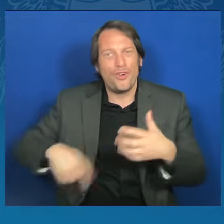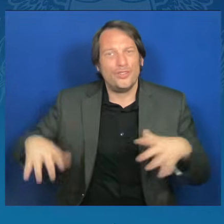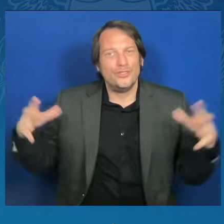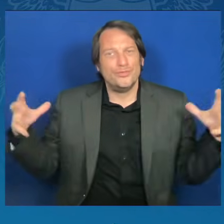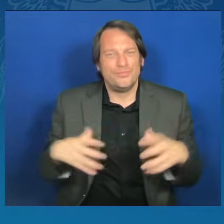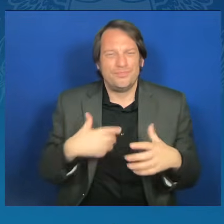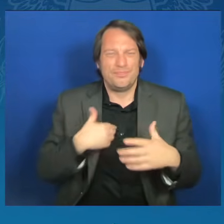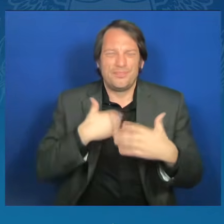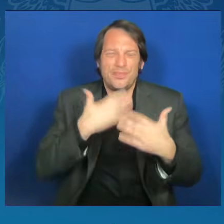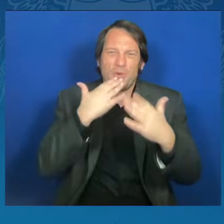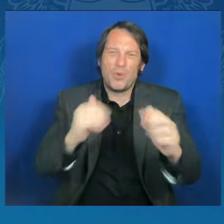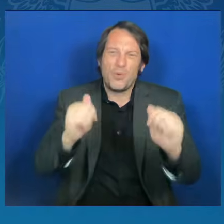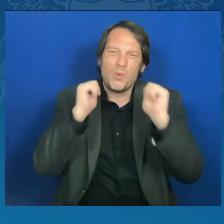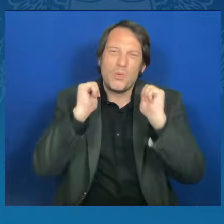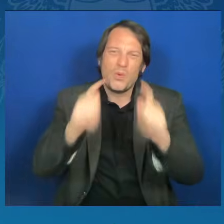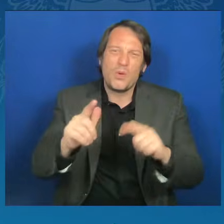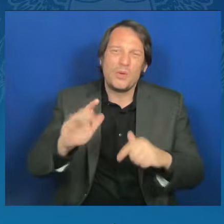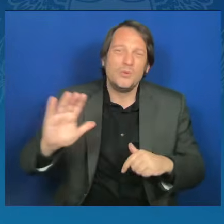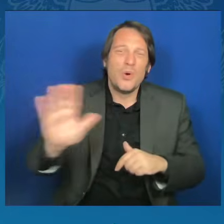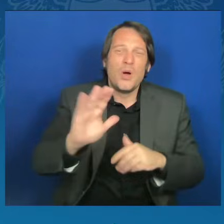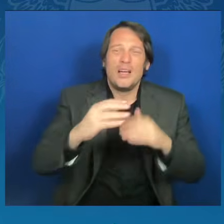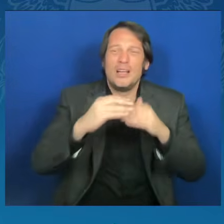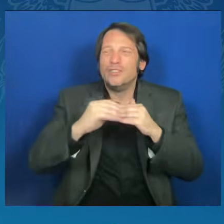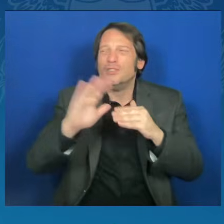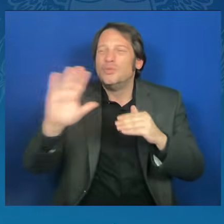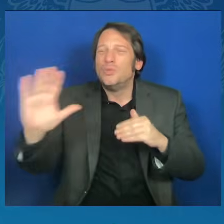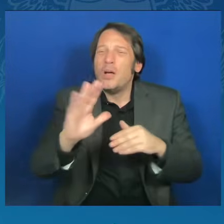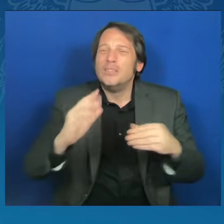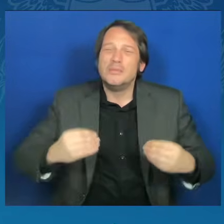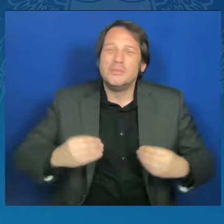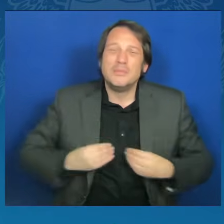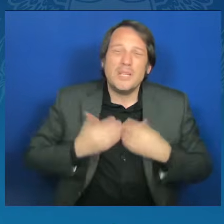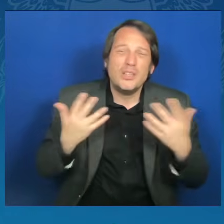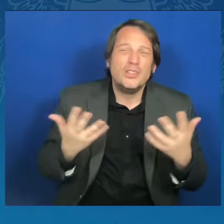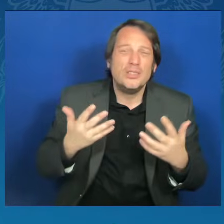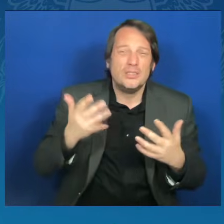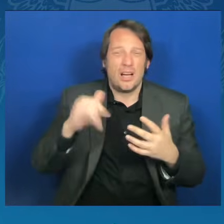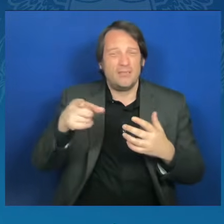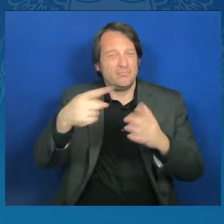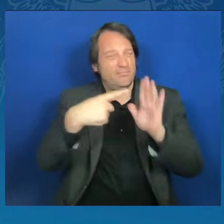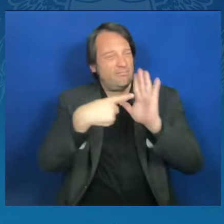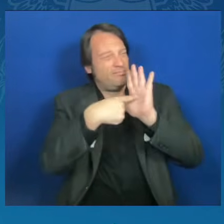that Durham is providing for the rest of the country around these kinds of partnerships. Thank you all.